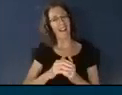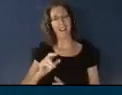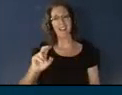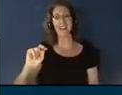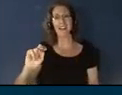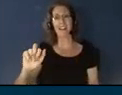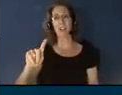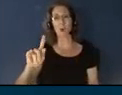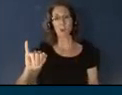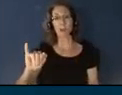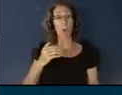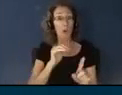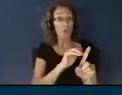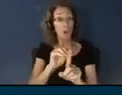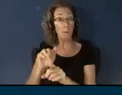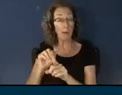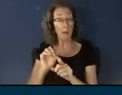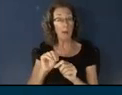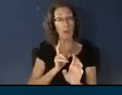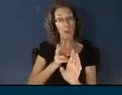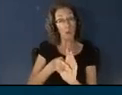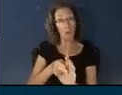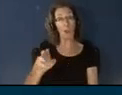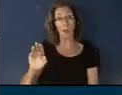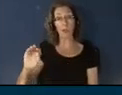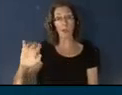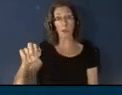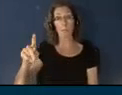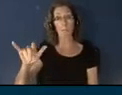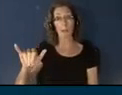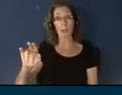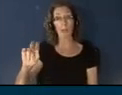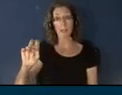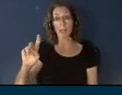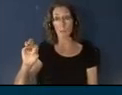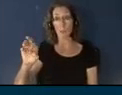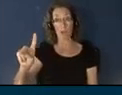I wanted to remind everyone to join Mighty Network, if you haven't already. um If you need